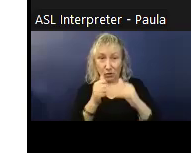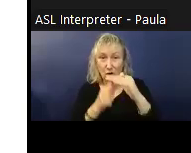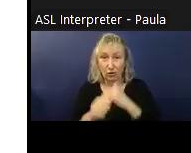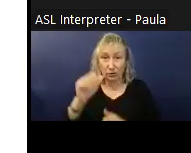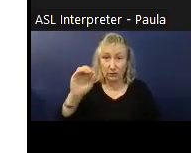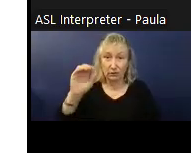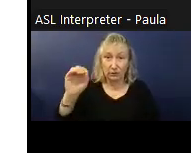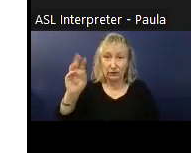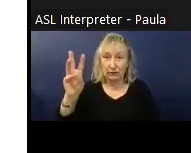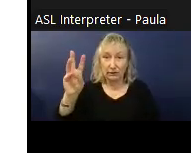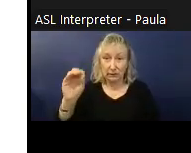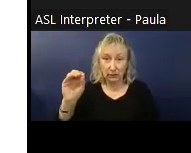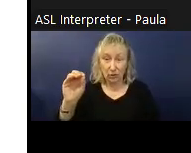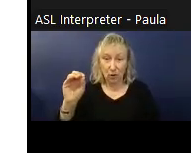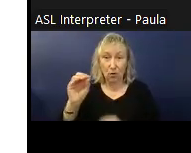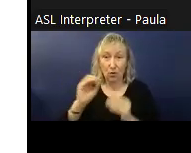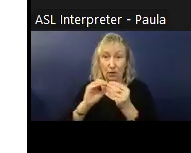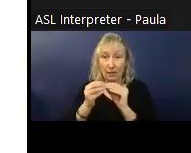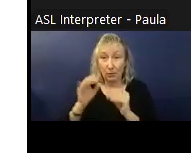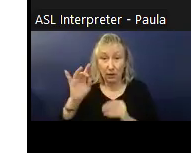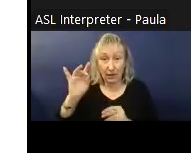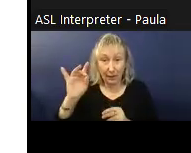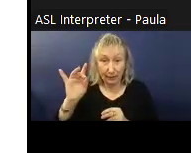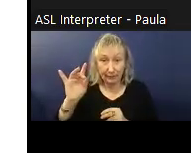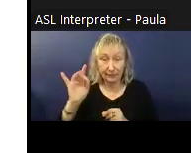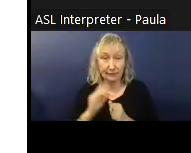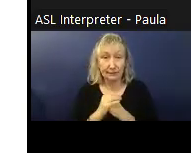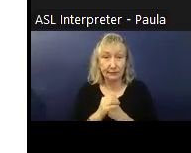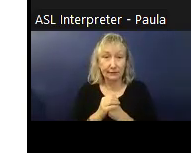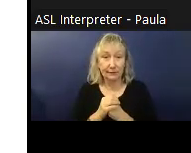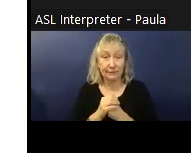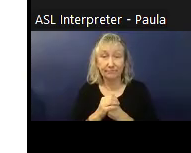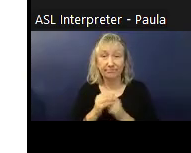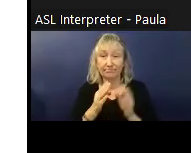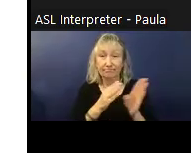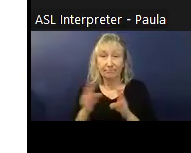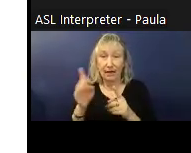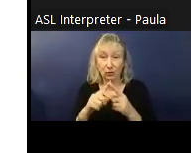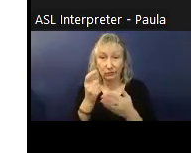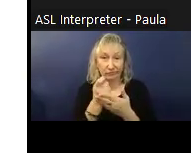It's #8 we're going to delete that one in its entirety.